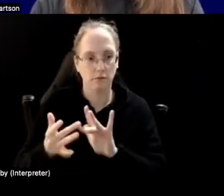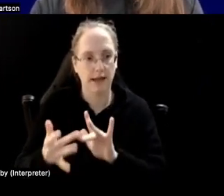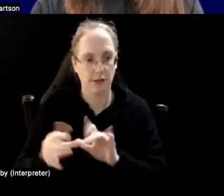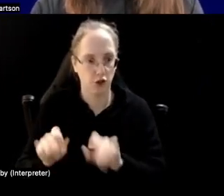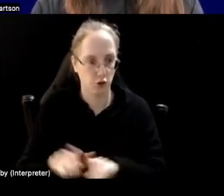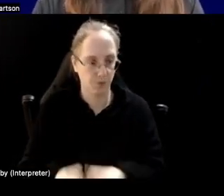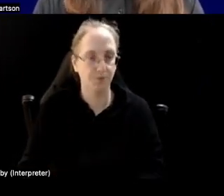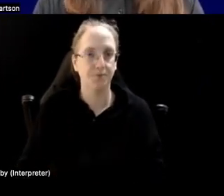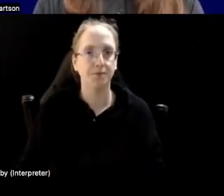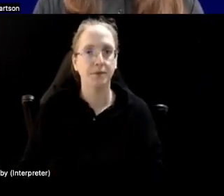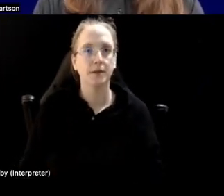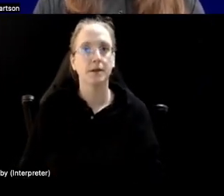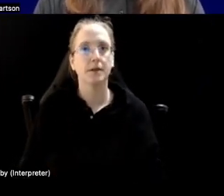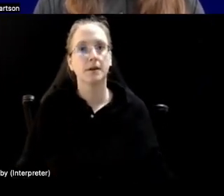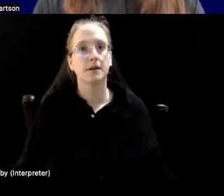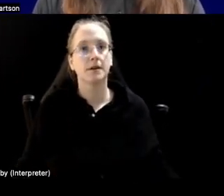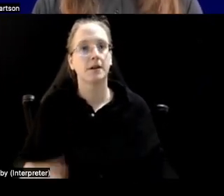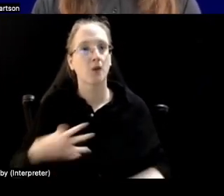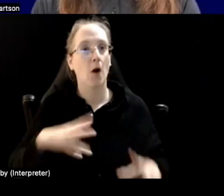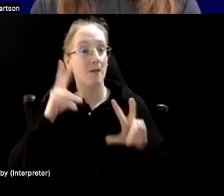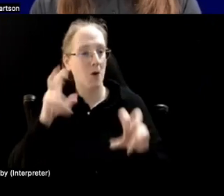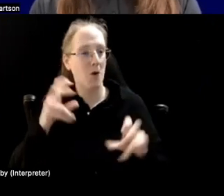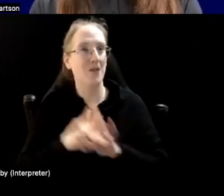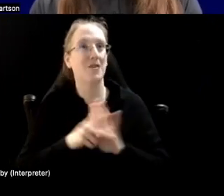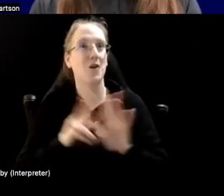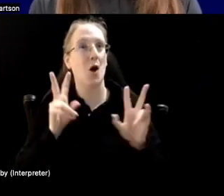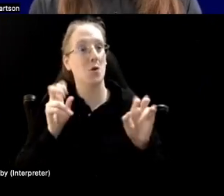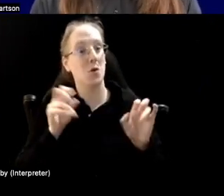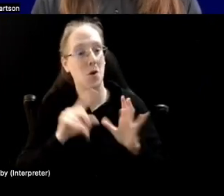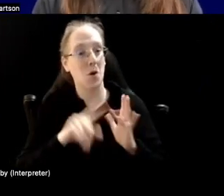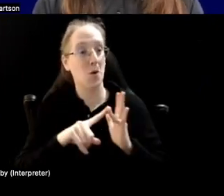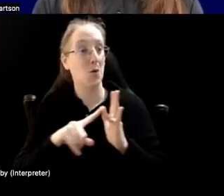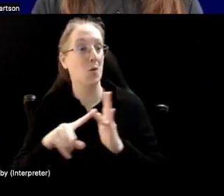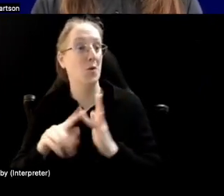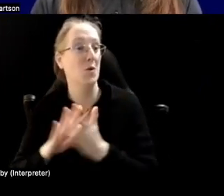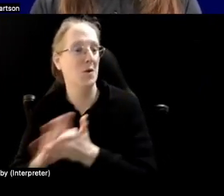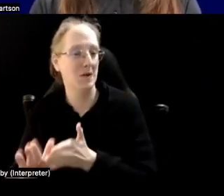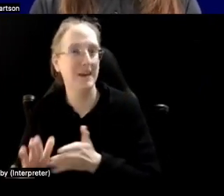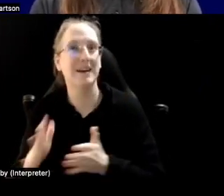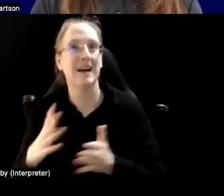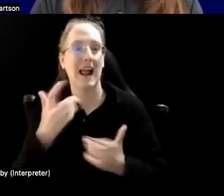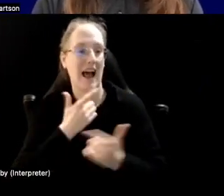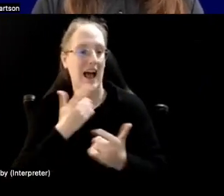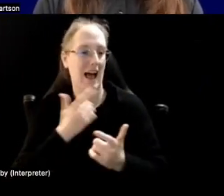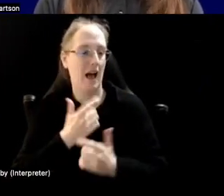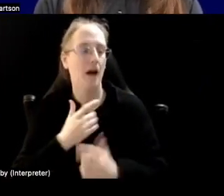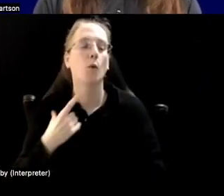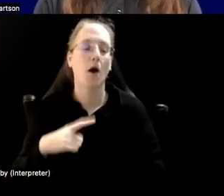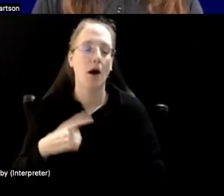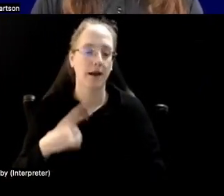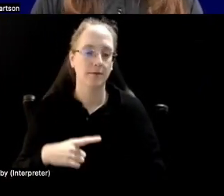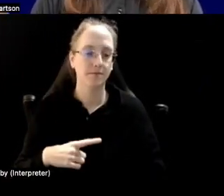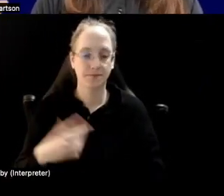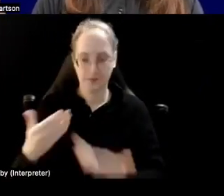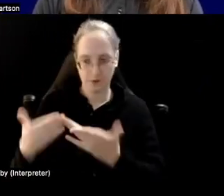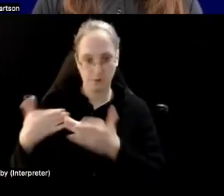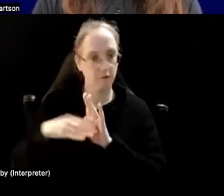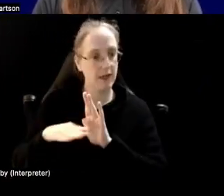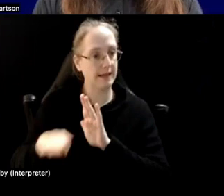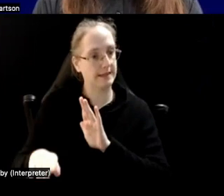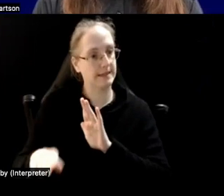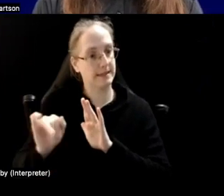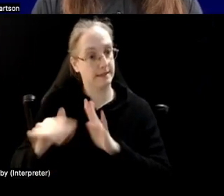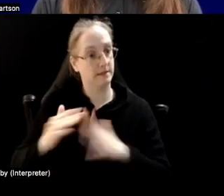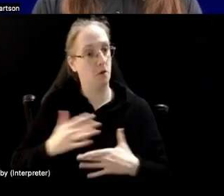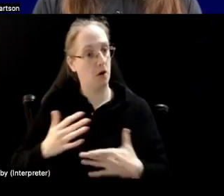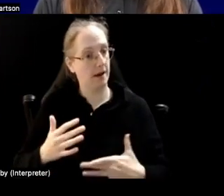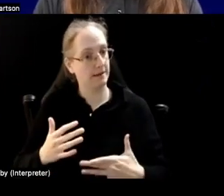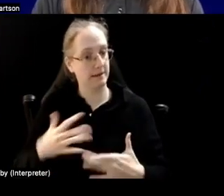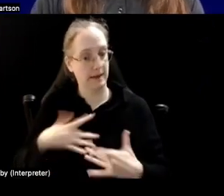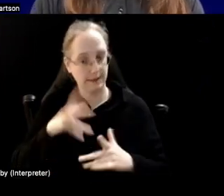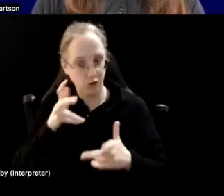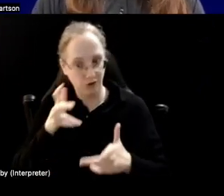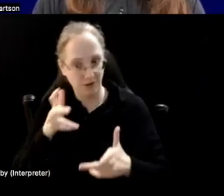the video "Ooooh .... and ha ha ha" because I am reflecting back his surprise and interest and then